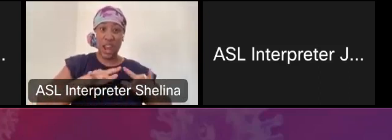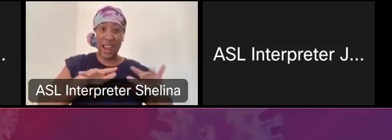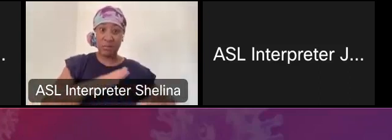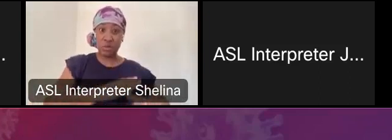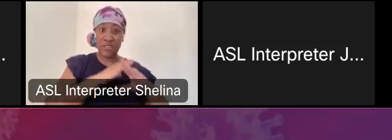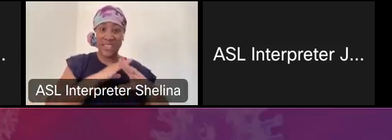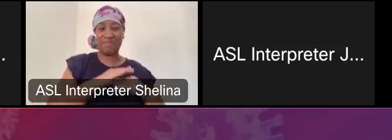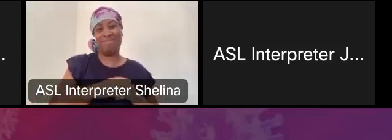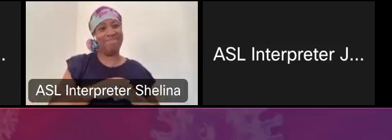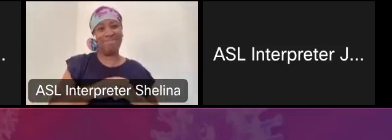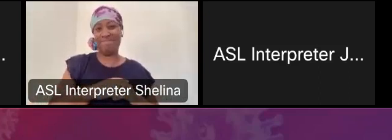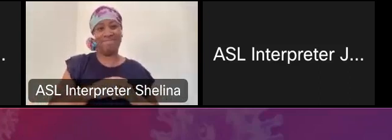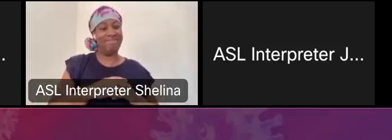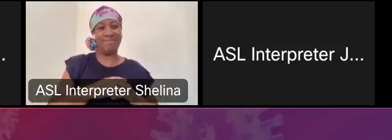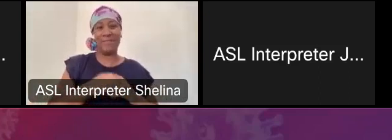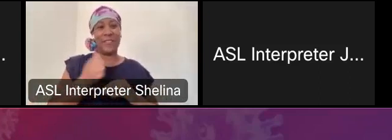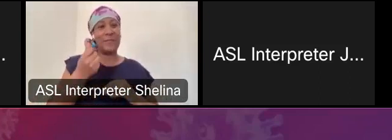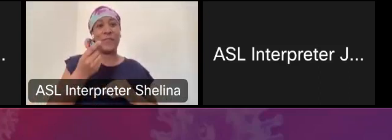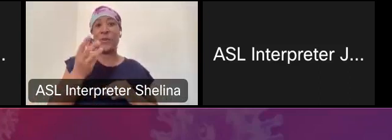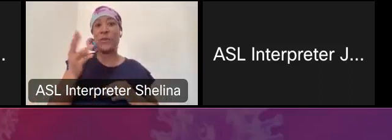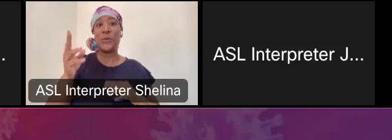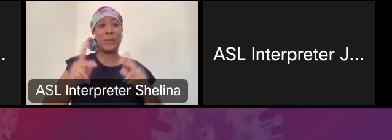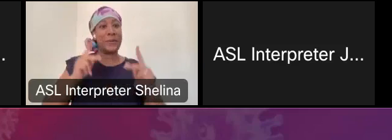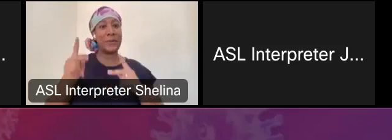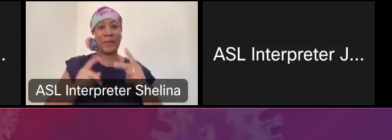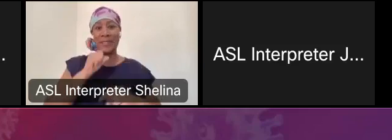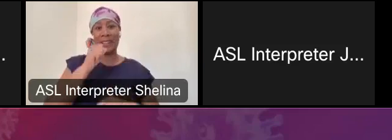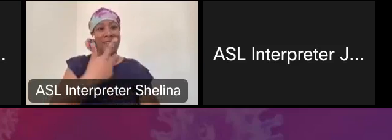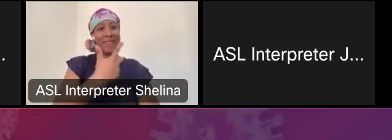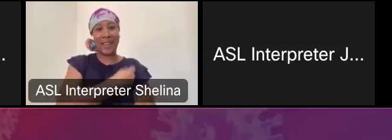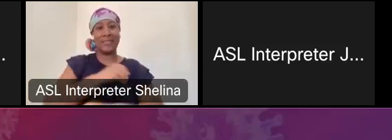So, few people remain unvaccinated in the virus continues to mutate.